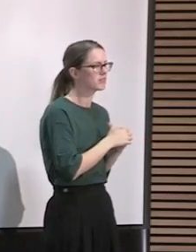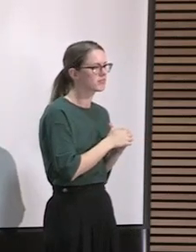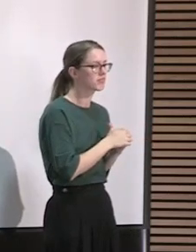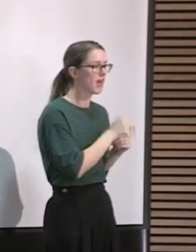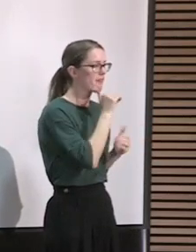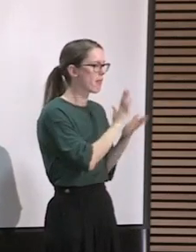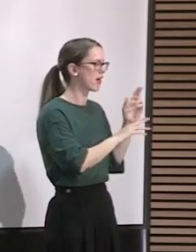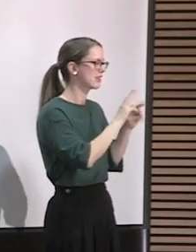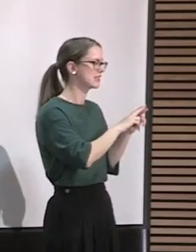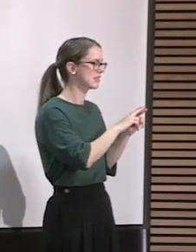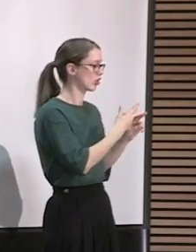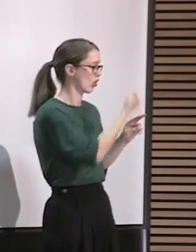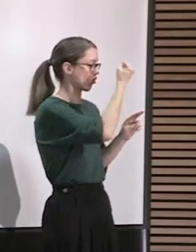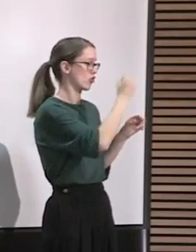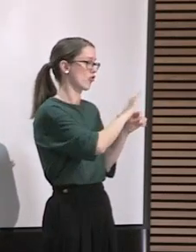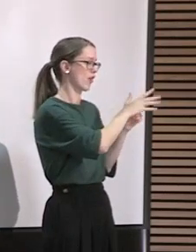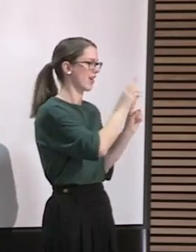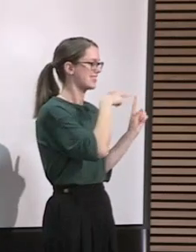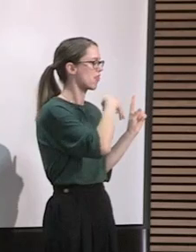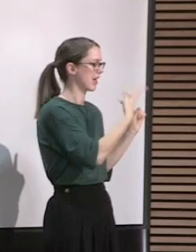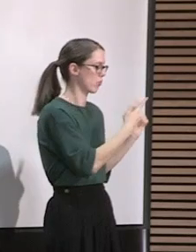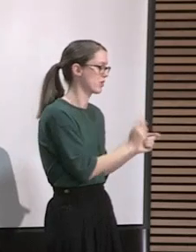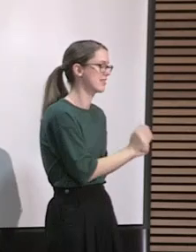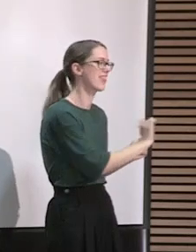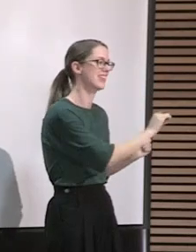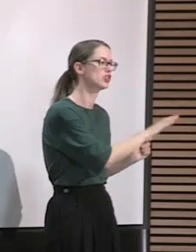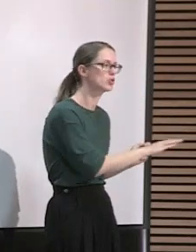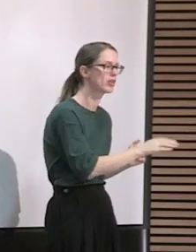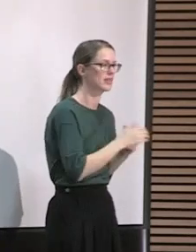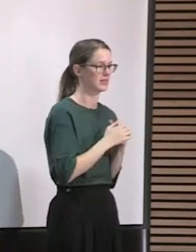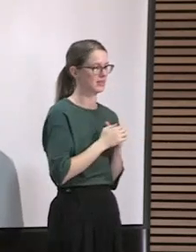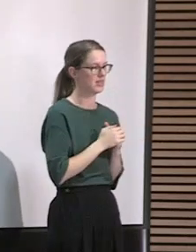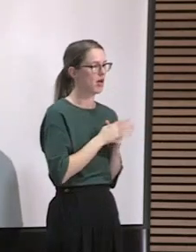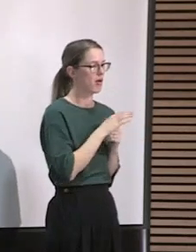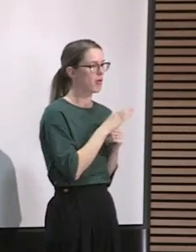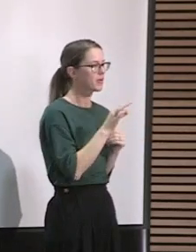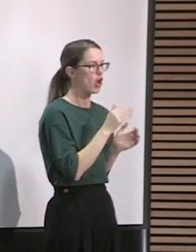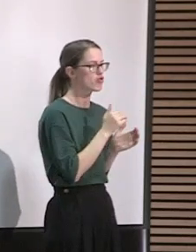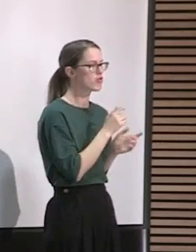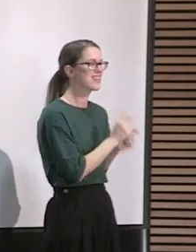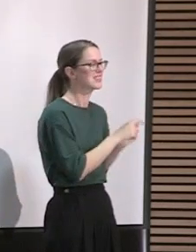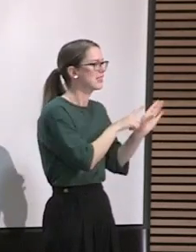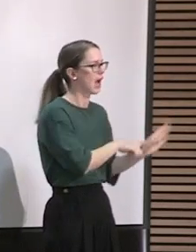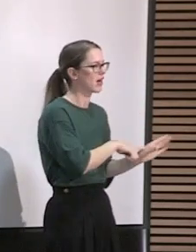unless there is a reason to test them. So if their parents returned positive, for